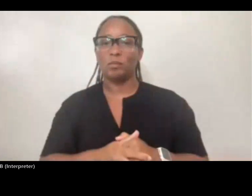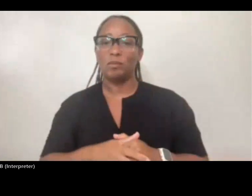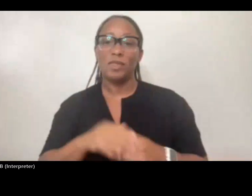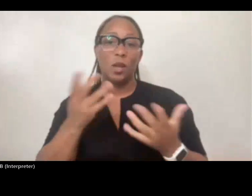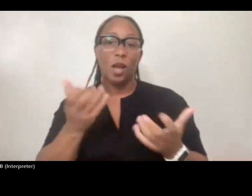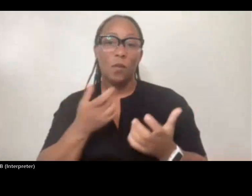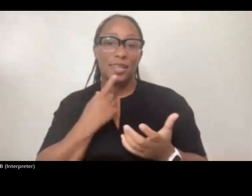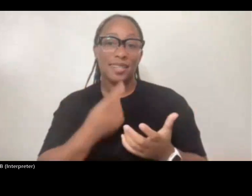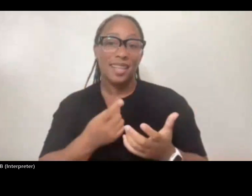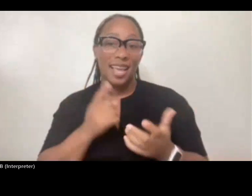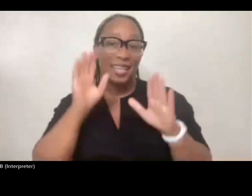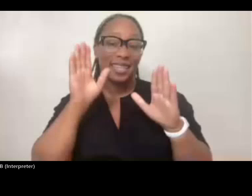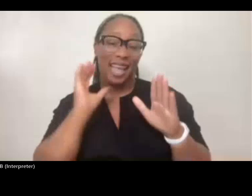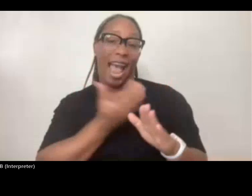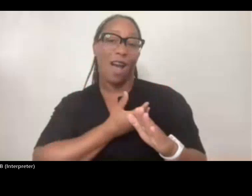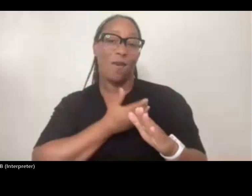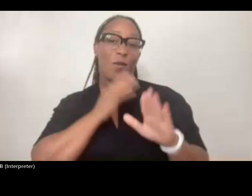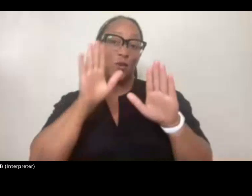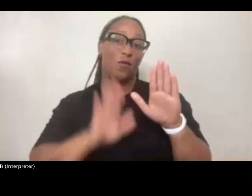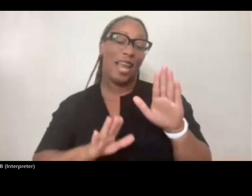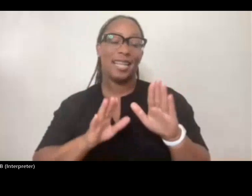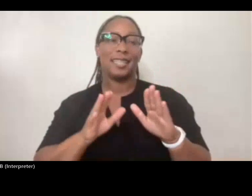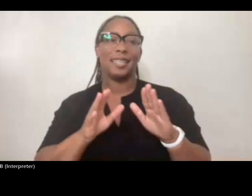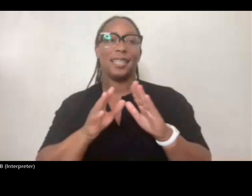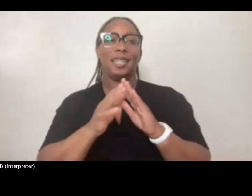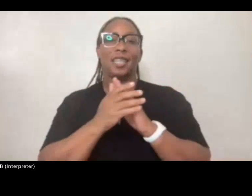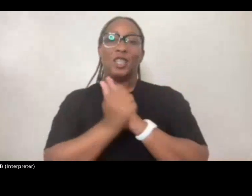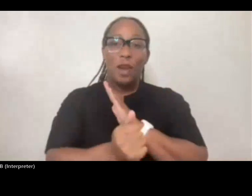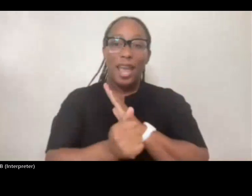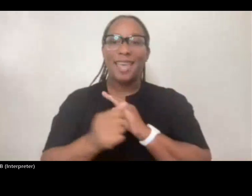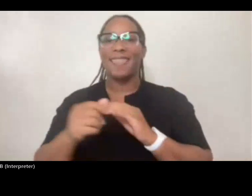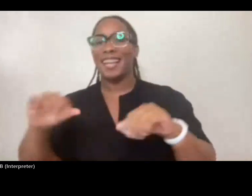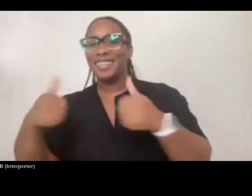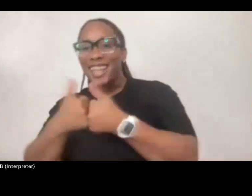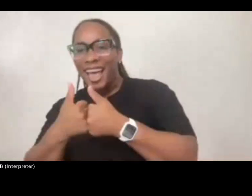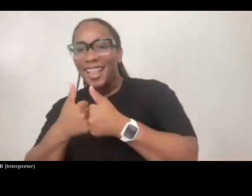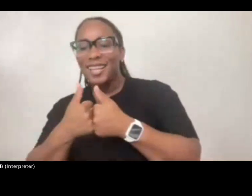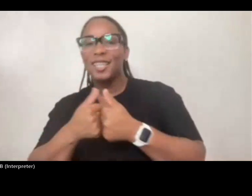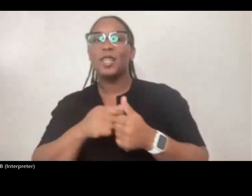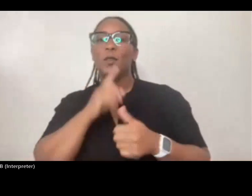I like to say it's our our greatest strength and our greatest challenge to be. Truly multidisciplinary.